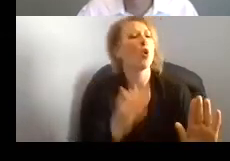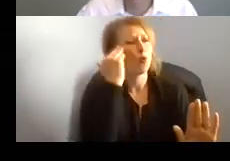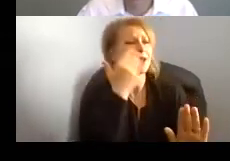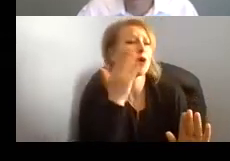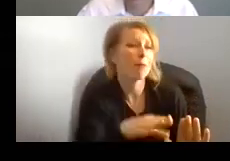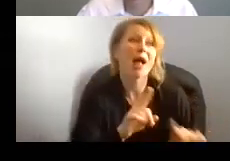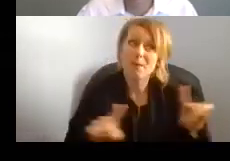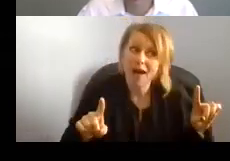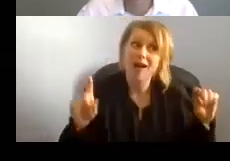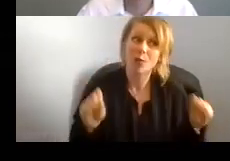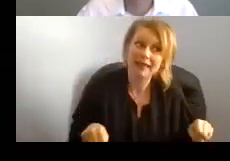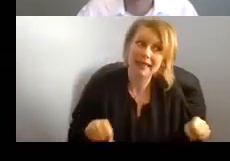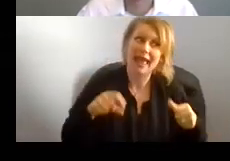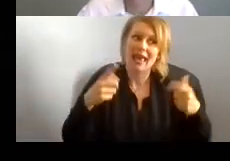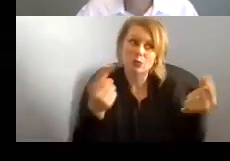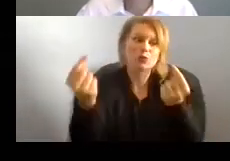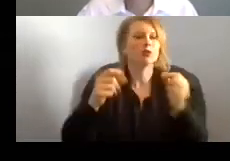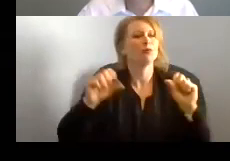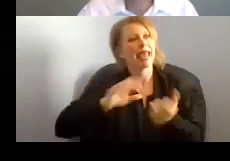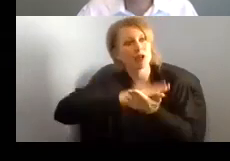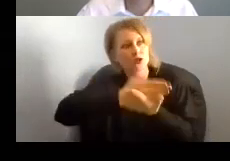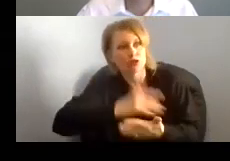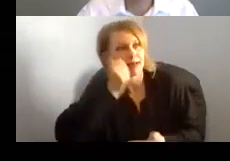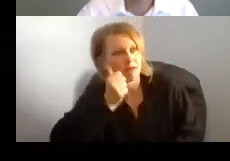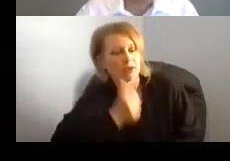you know, we get to cook every day. But that’s not – they want to be